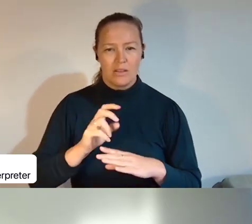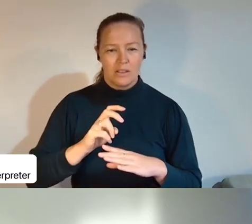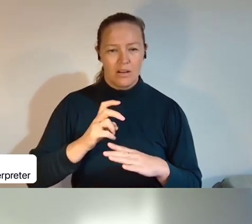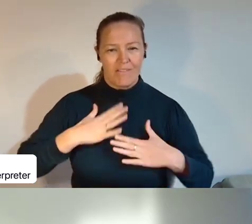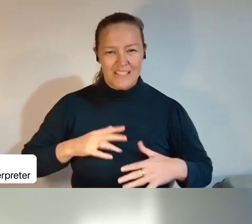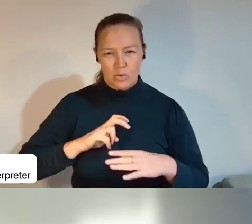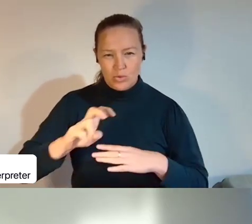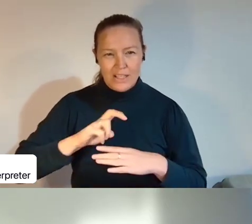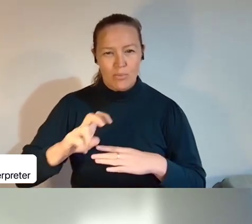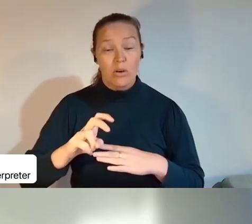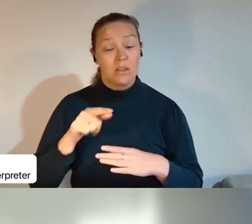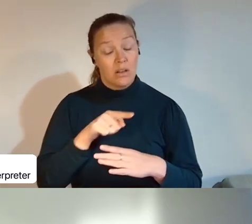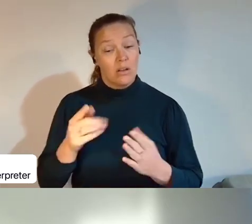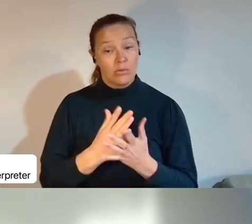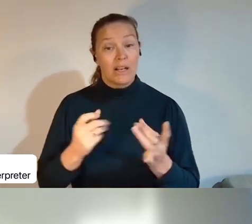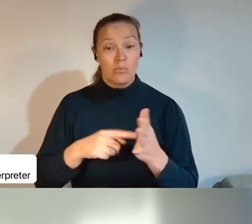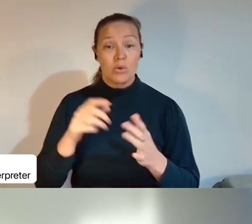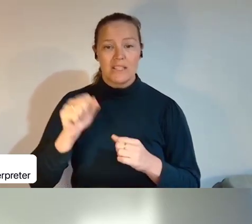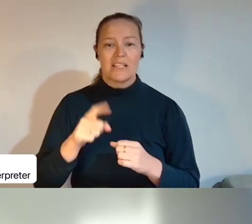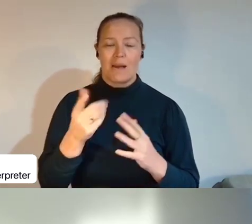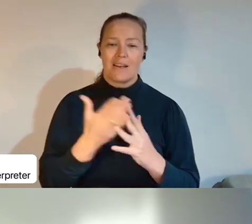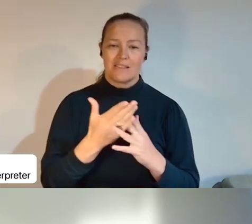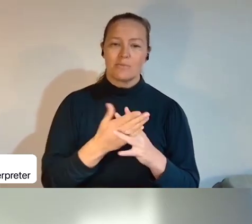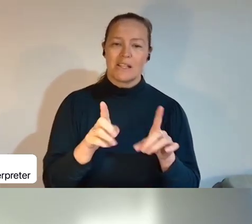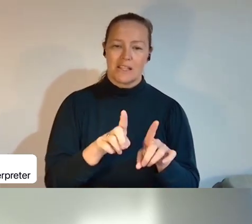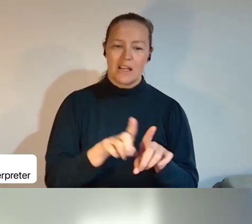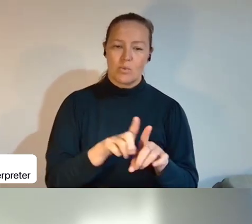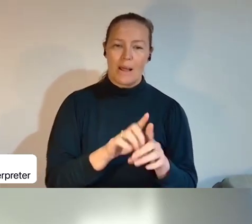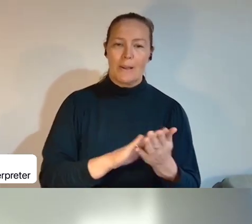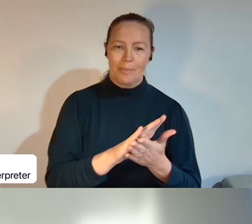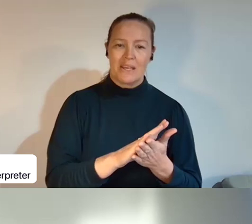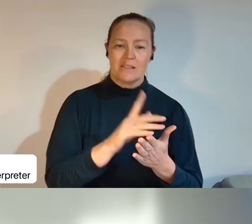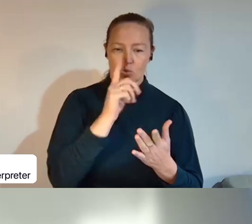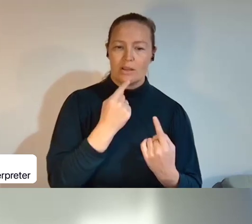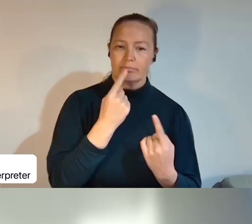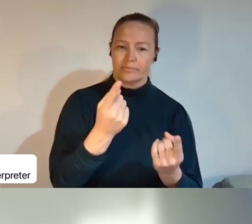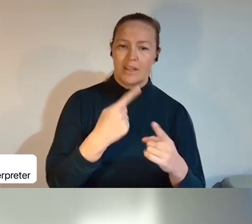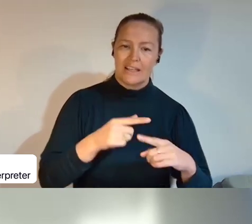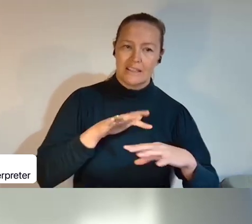super important, but accessibility also includes the ability to exercise voice and influence. For